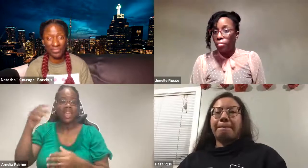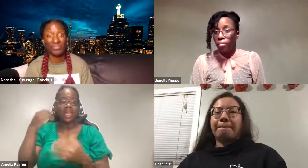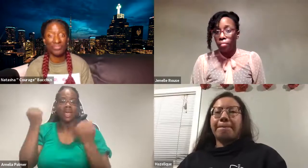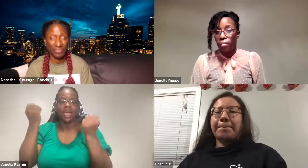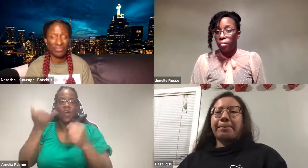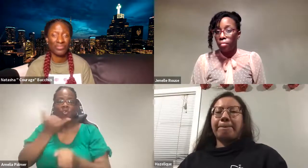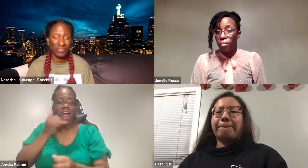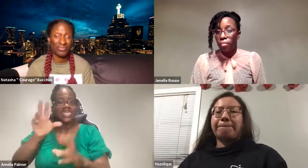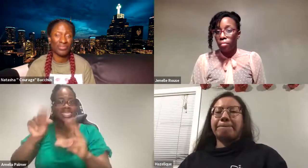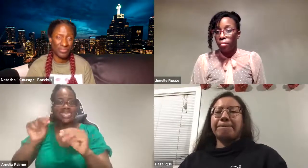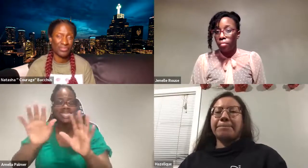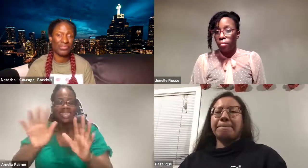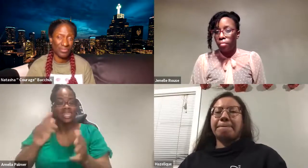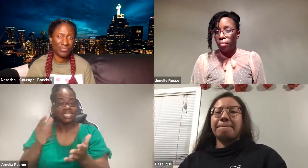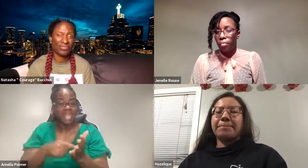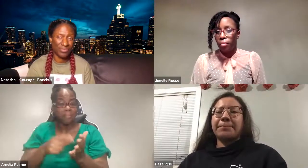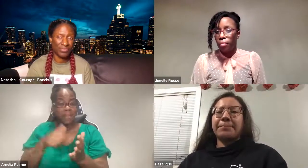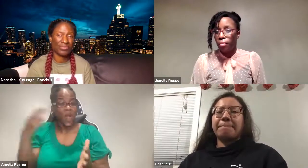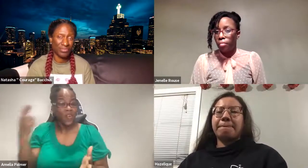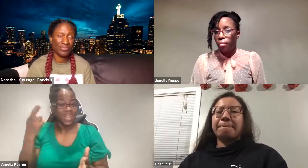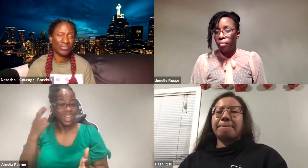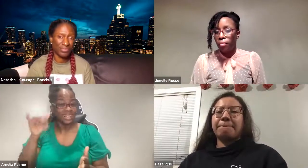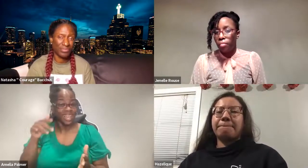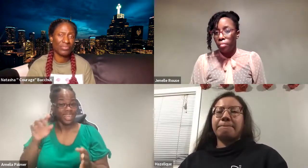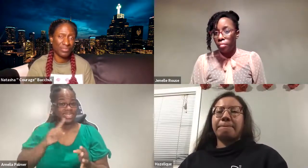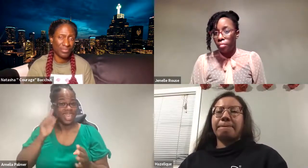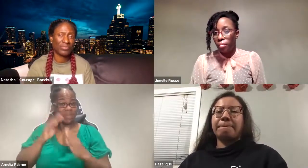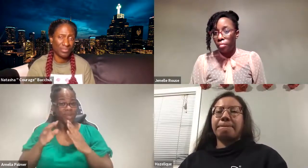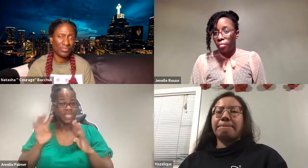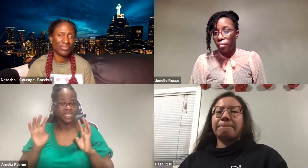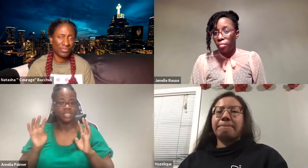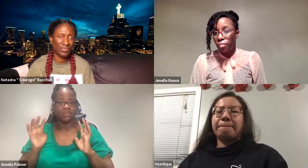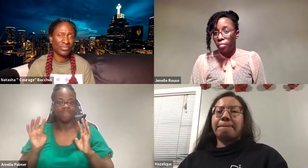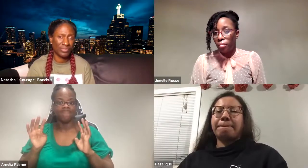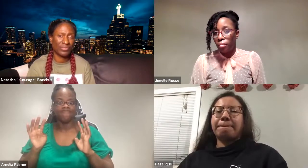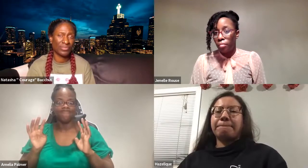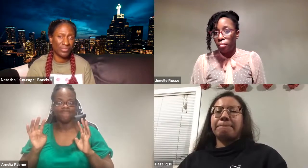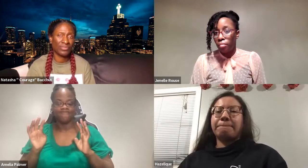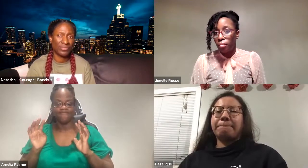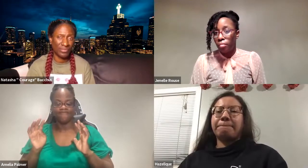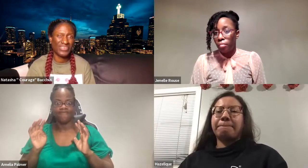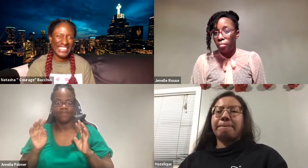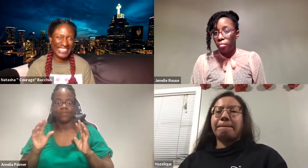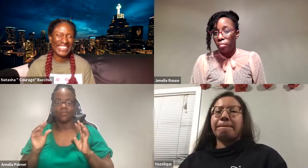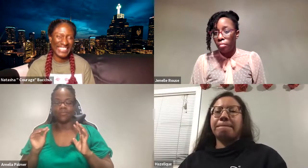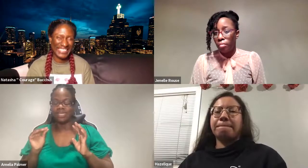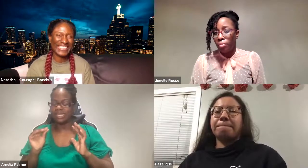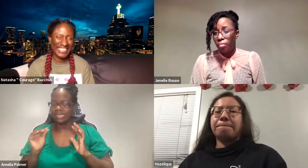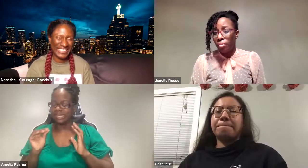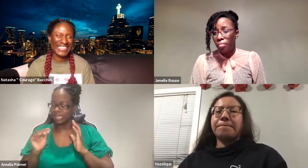much cultural appropriation that you see, especially with sign languages. sometimes people do it without even realizing it, sometimes people within the deaf community can